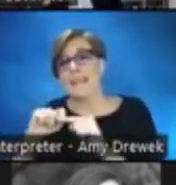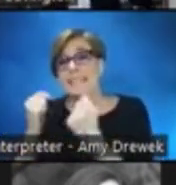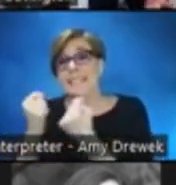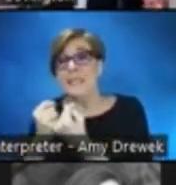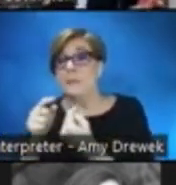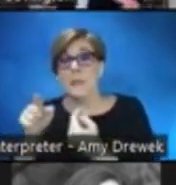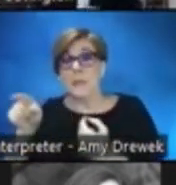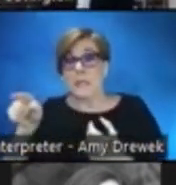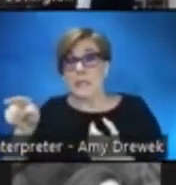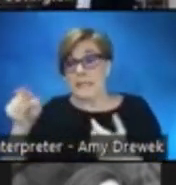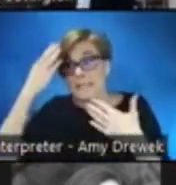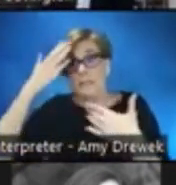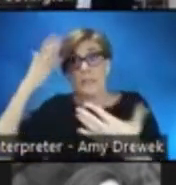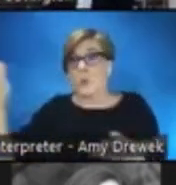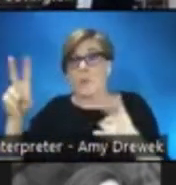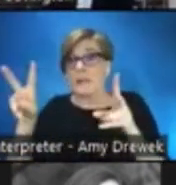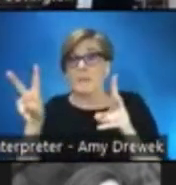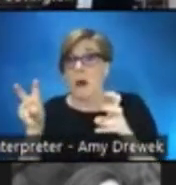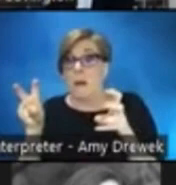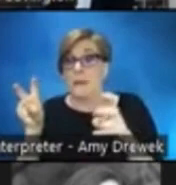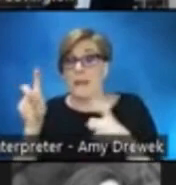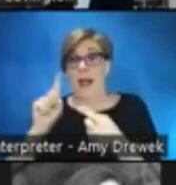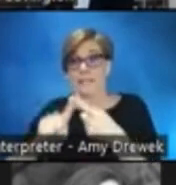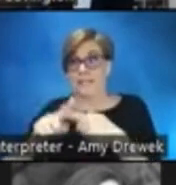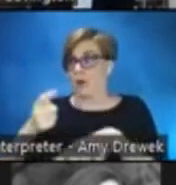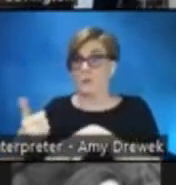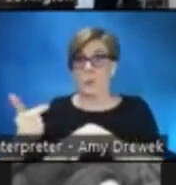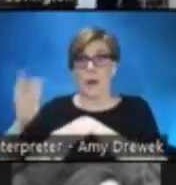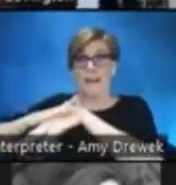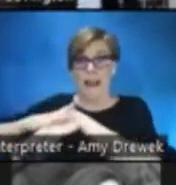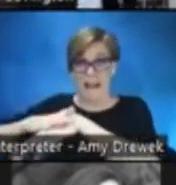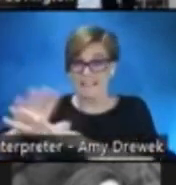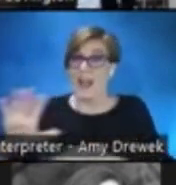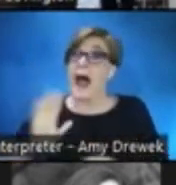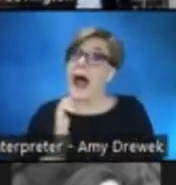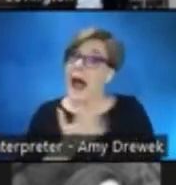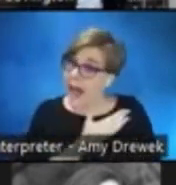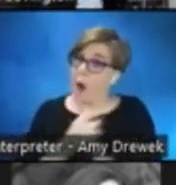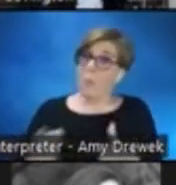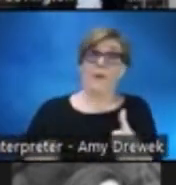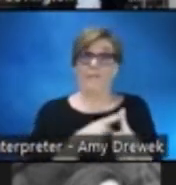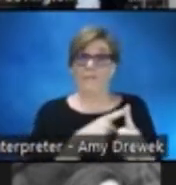WE WANT TO HAVE AN EXPLORATION OF THESE. OUR FIRST DEBATE IS AI IS THE FUTURE OF CRISIS CARE.